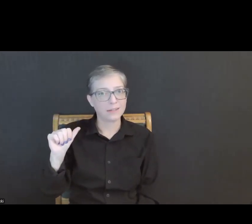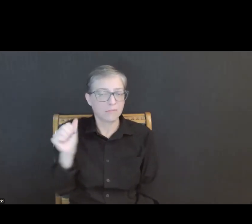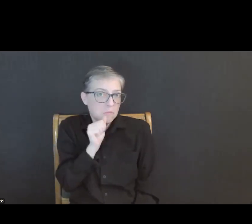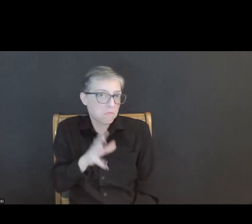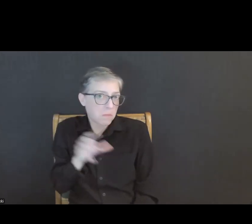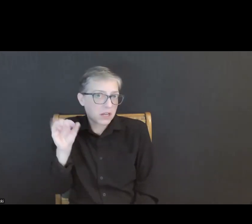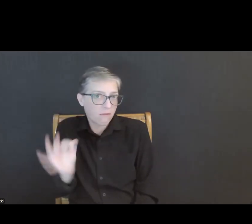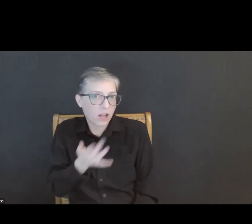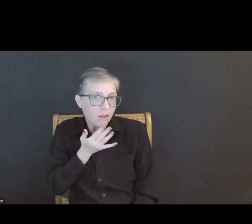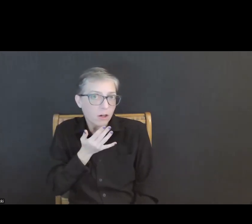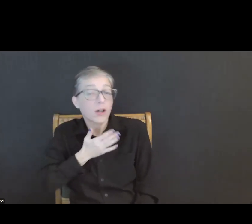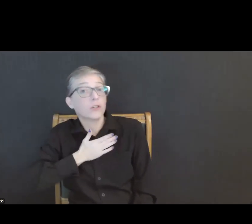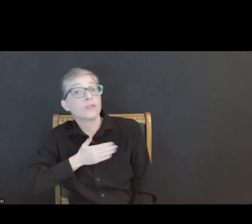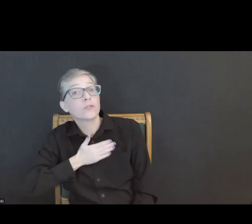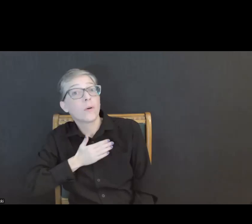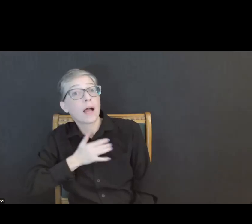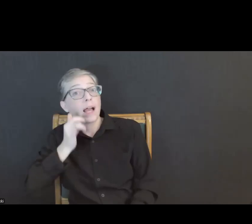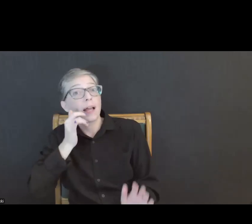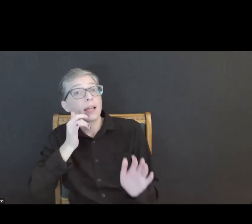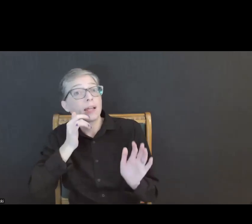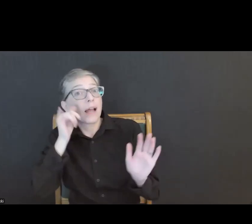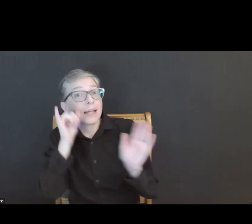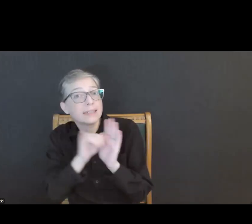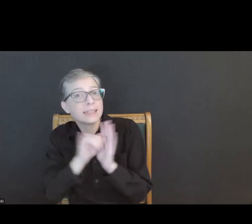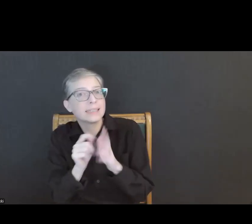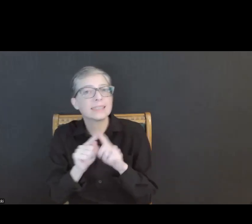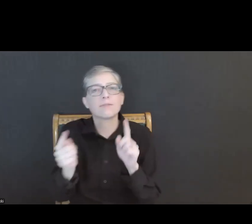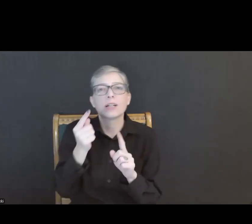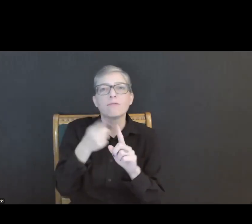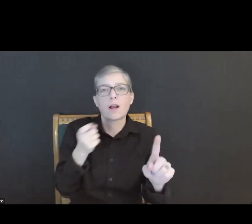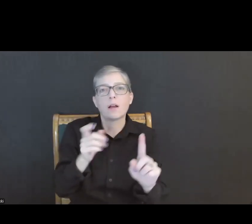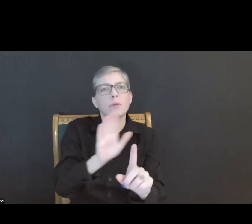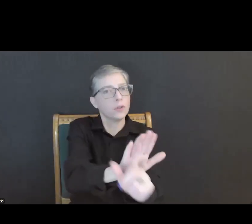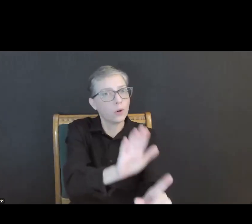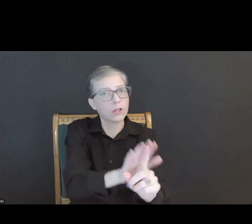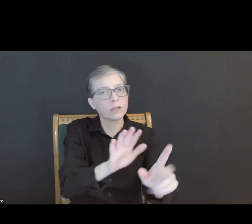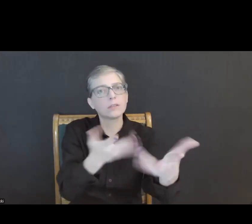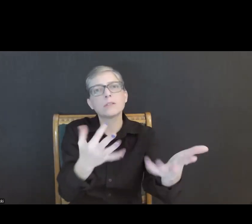similarly so help me understand what brought you to me um oftentimes we you know we're laughing and